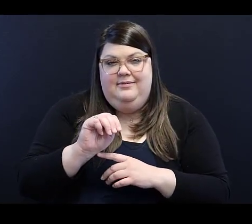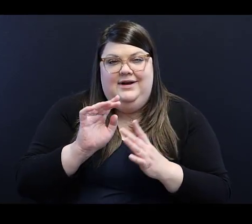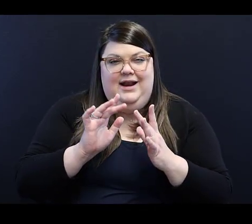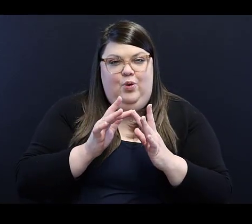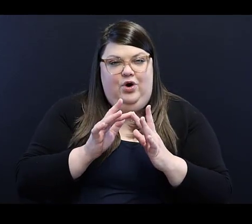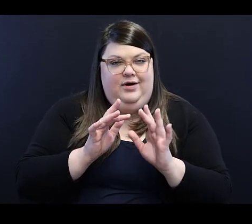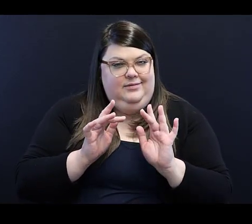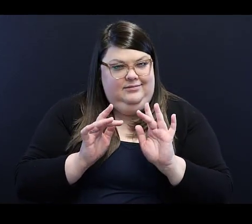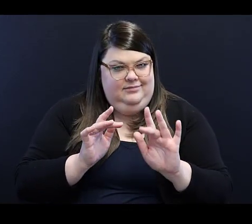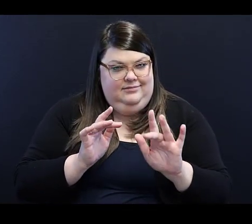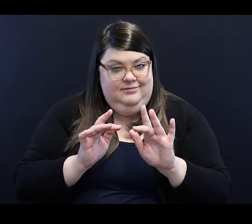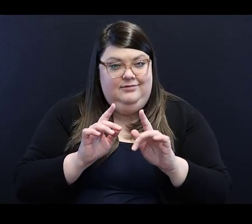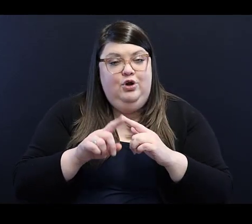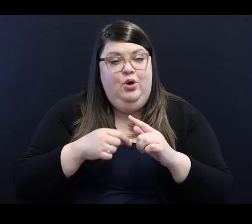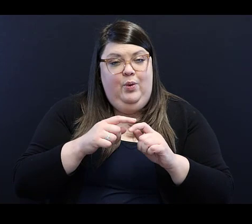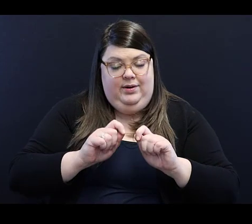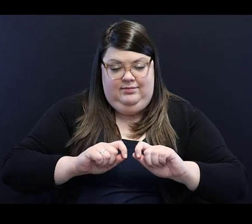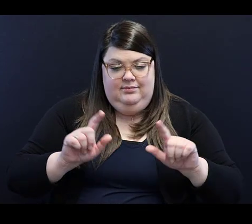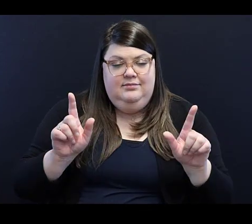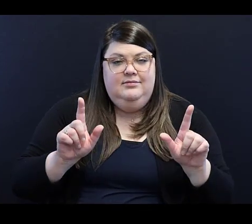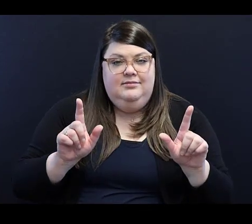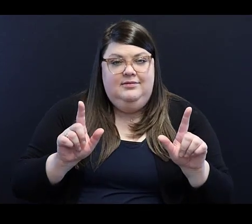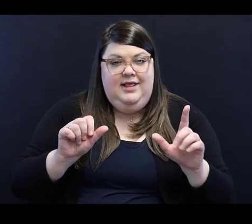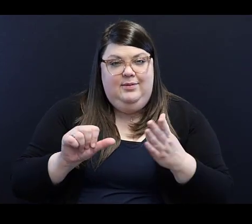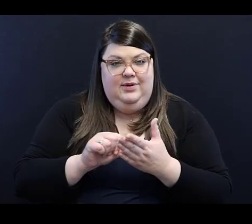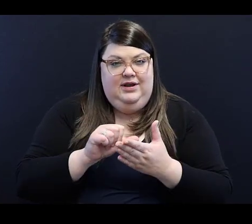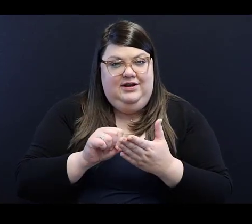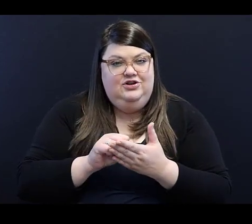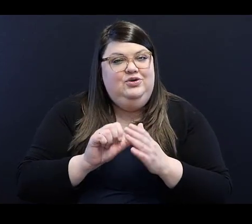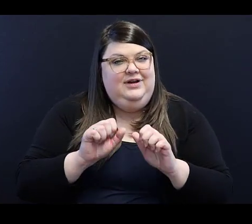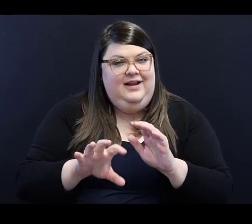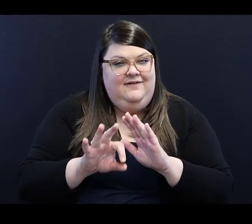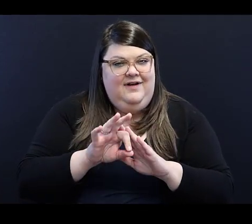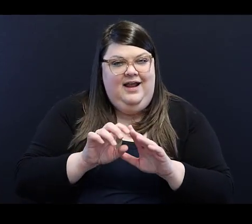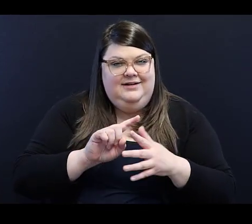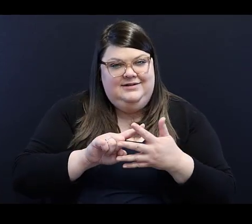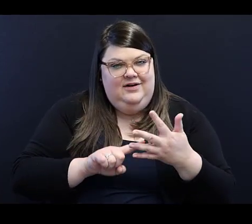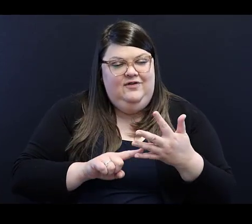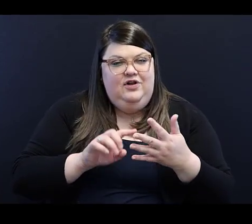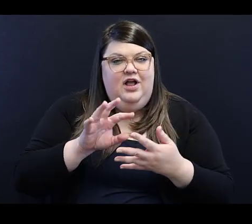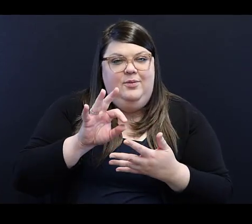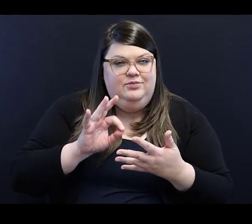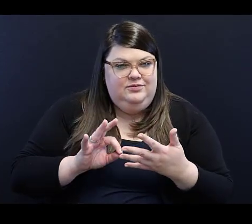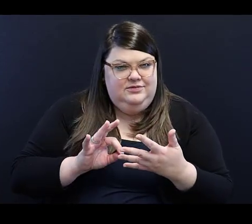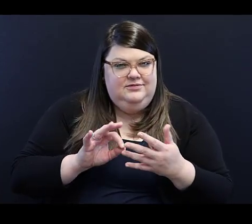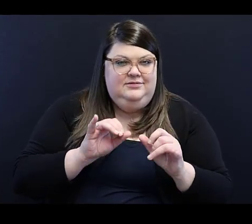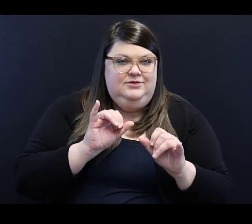Once on the Join the NCRTM Network page, you can find several options to stay connected with